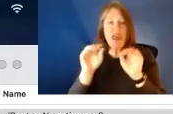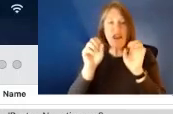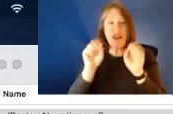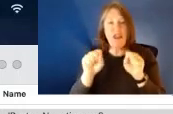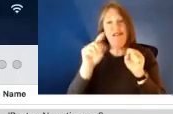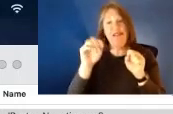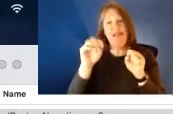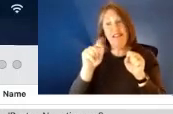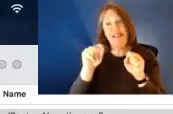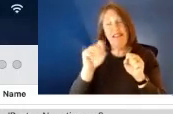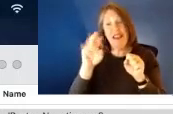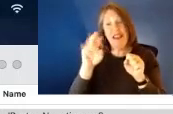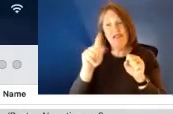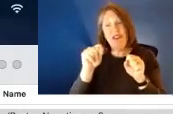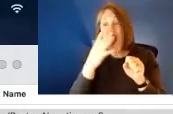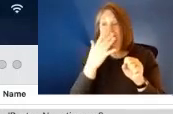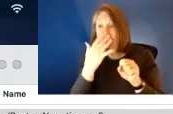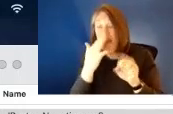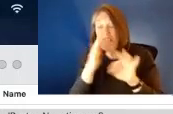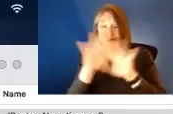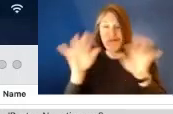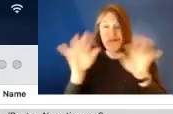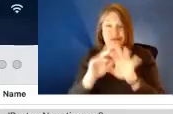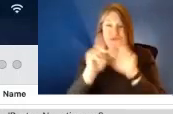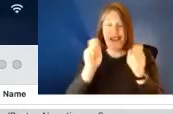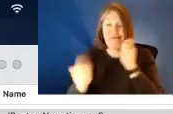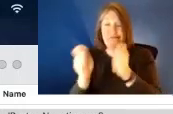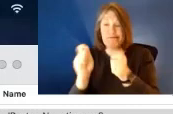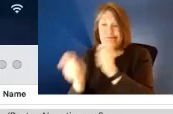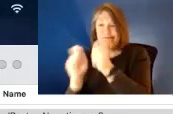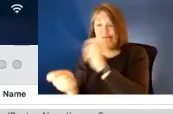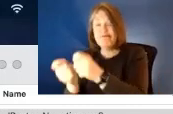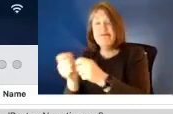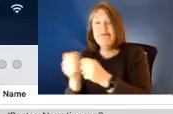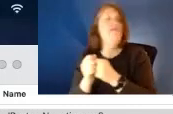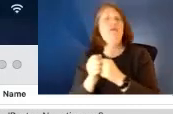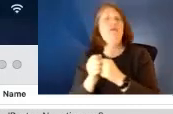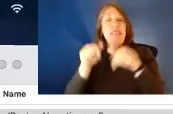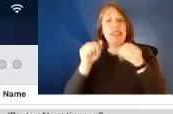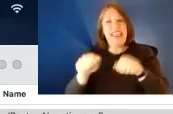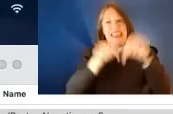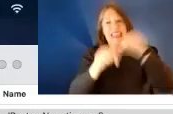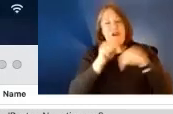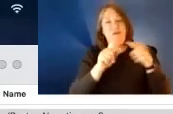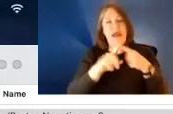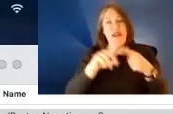06:54:21 the text colors. 06:54:24 And you can also go back to default.